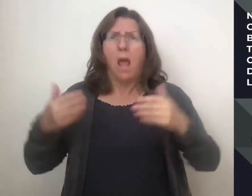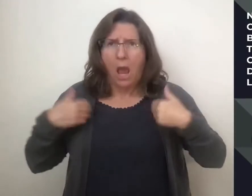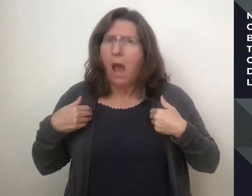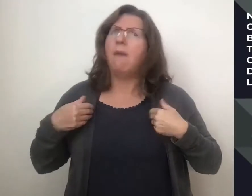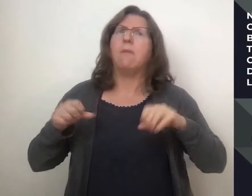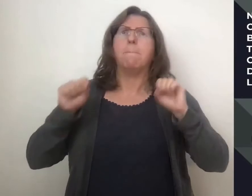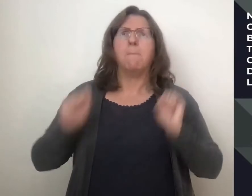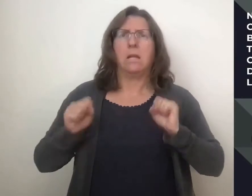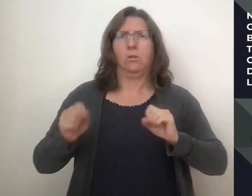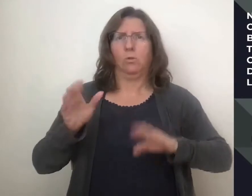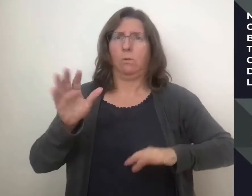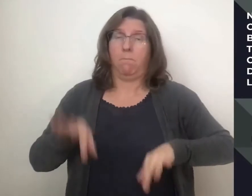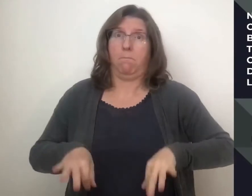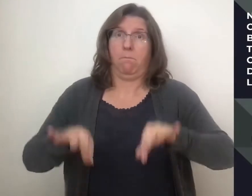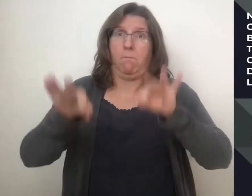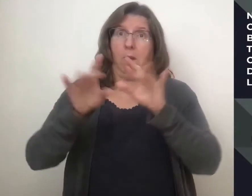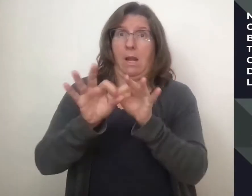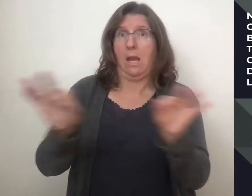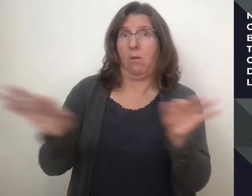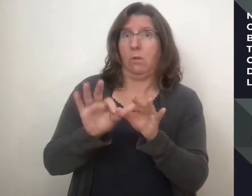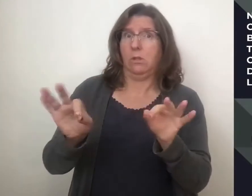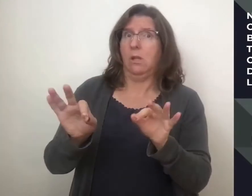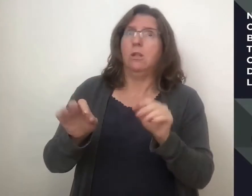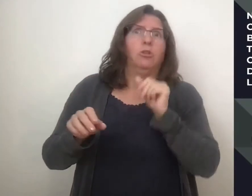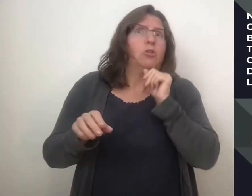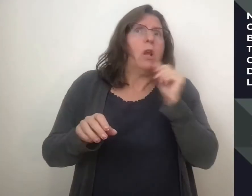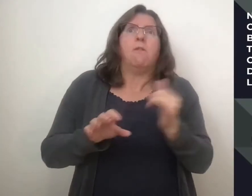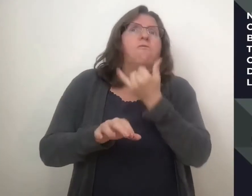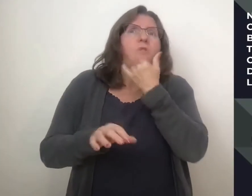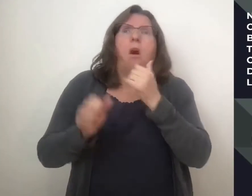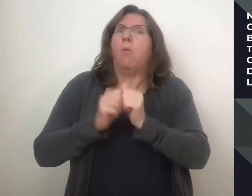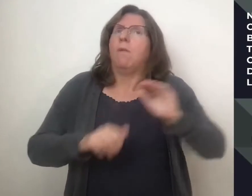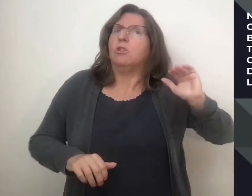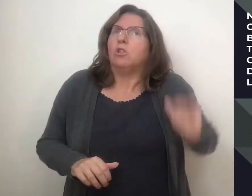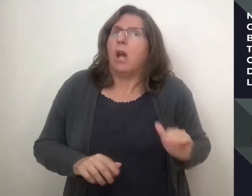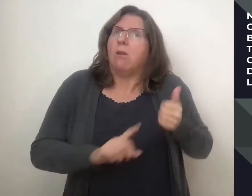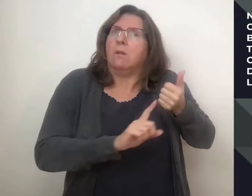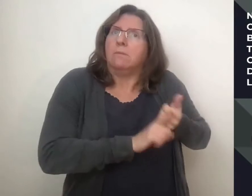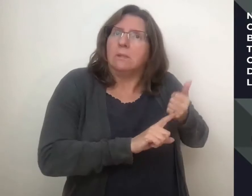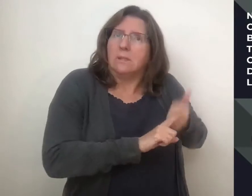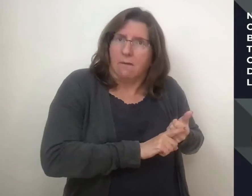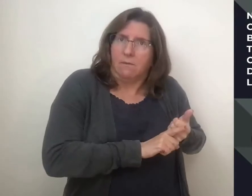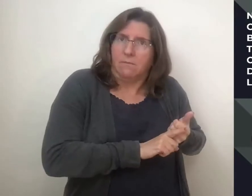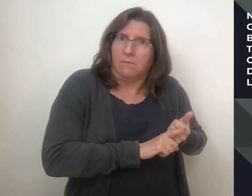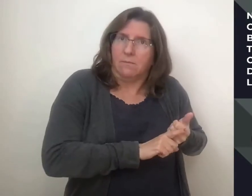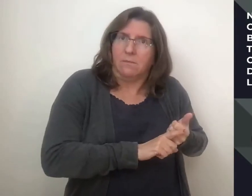There is nothing biologically wrong with the child’s brain.